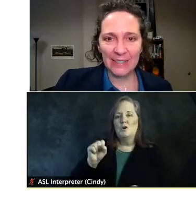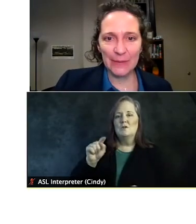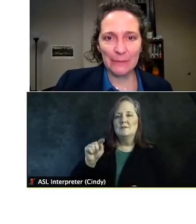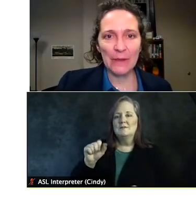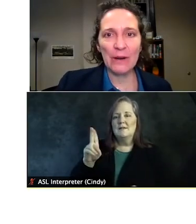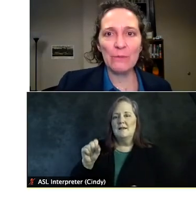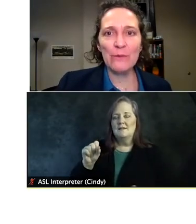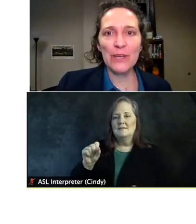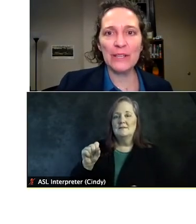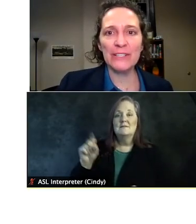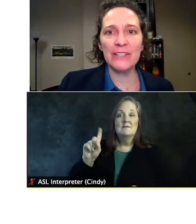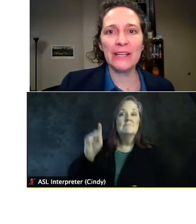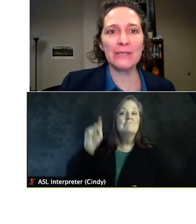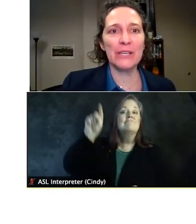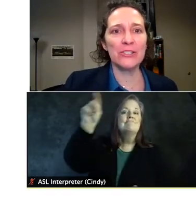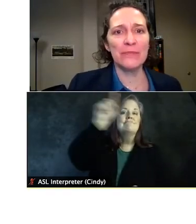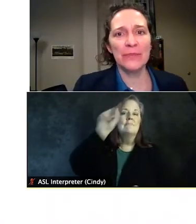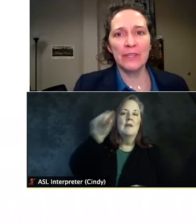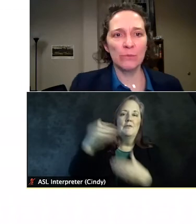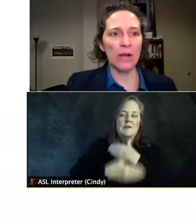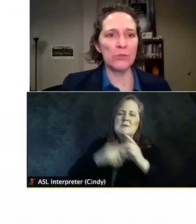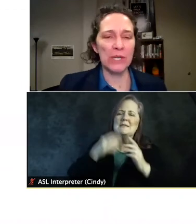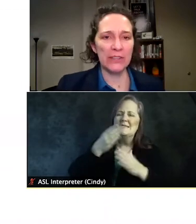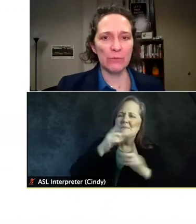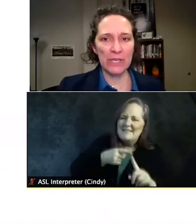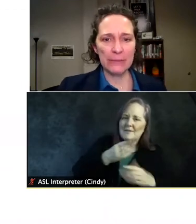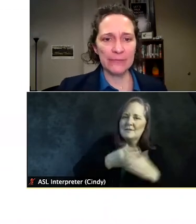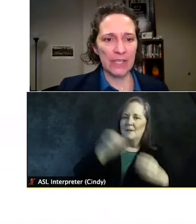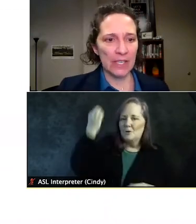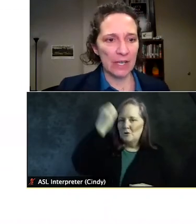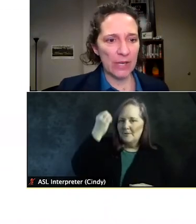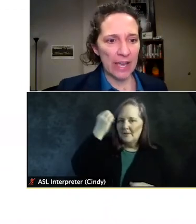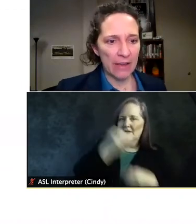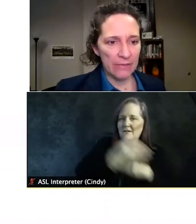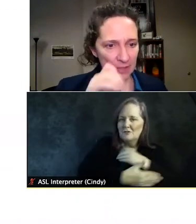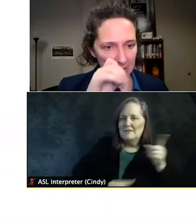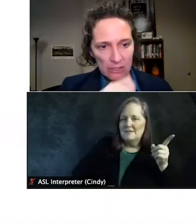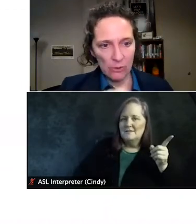All right, we're moving on to the next measure, Prop 23. And we have Sonia .